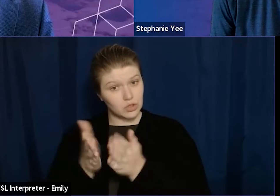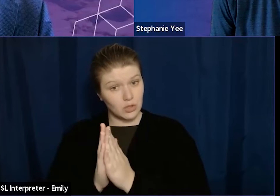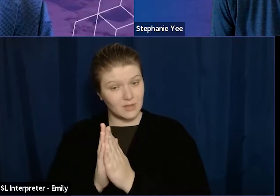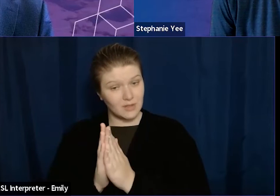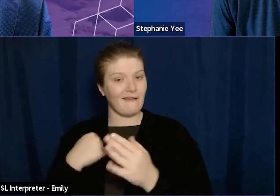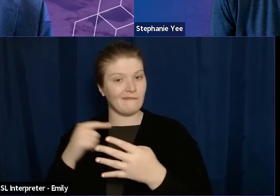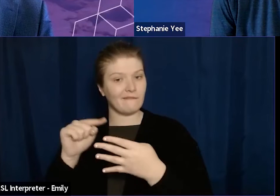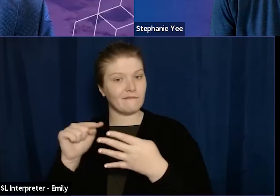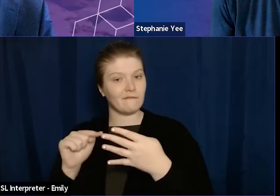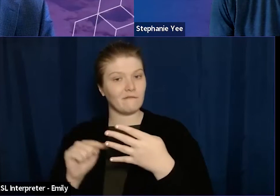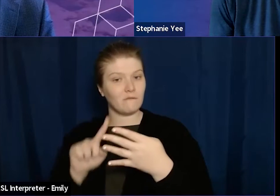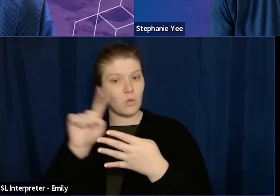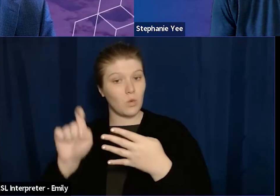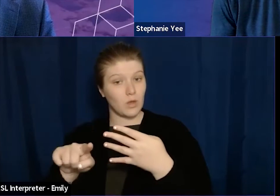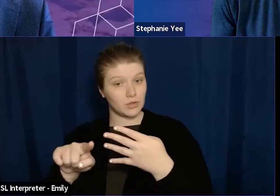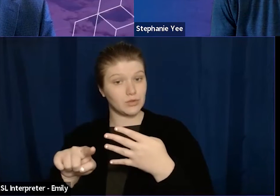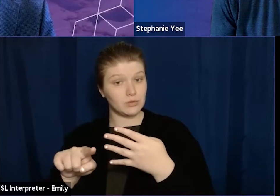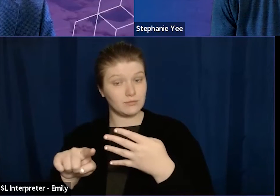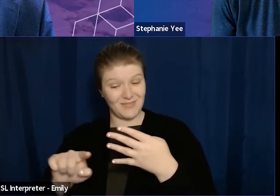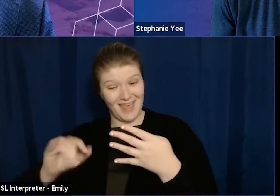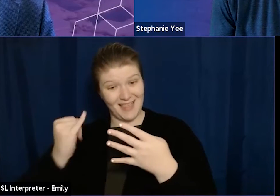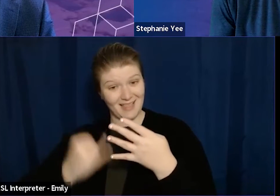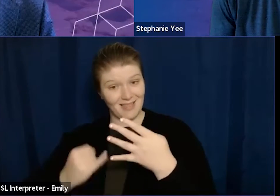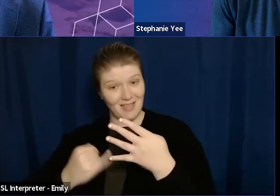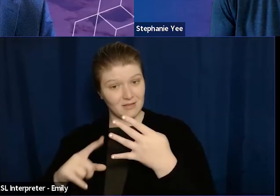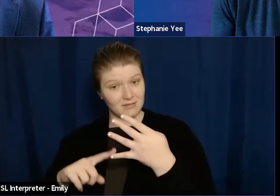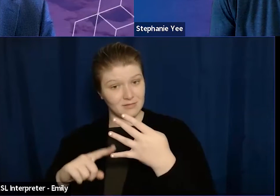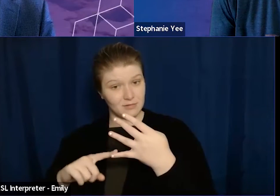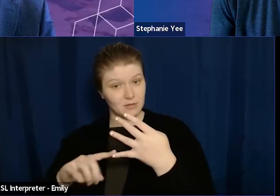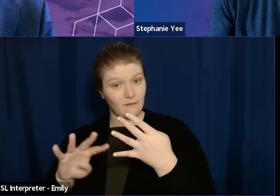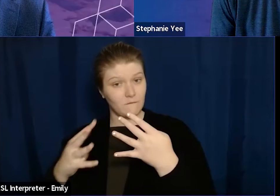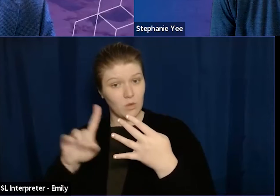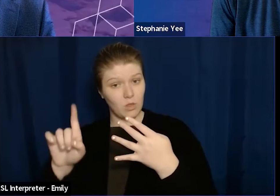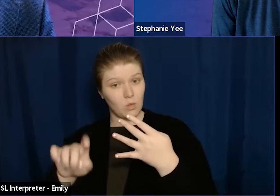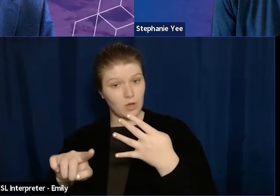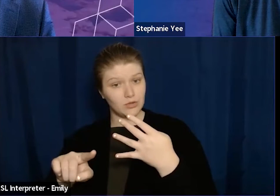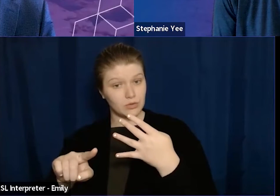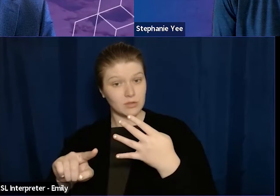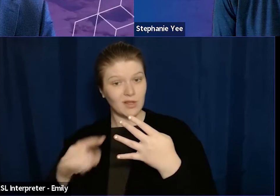And it is listed in the fourth question, where, if you are a collaborator or not,